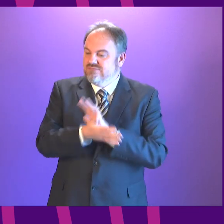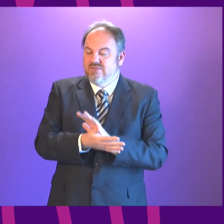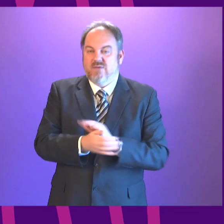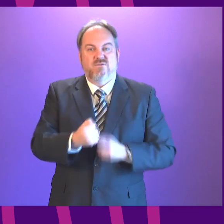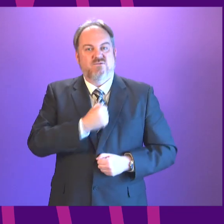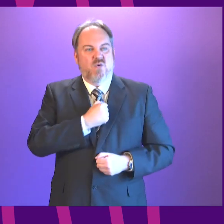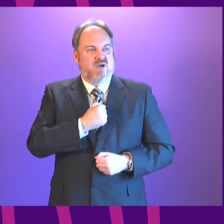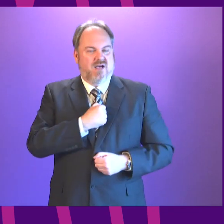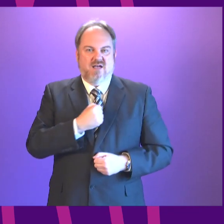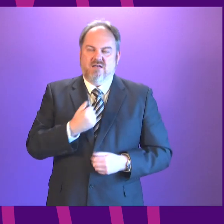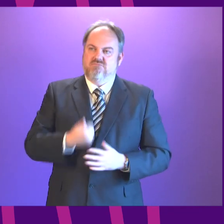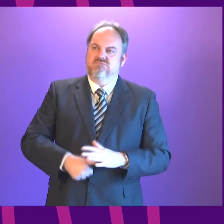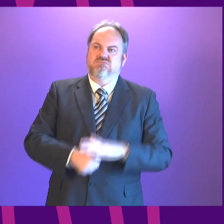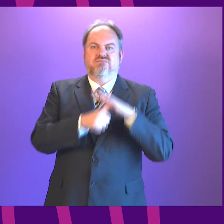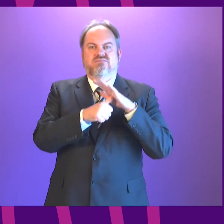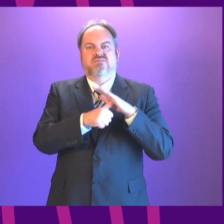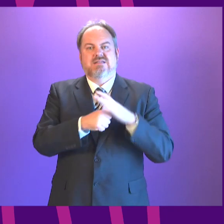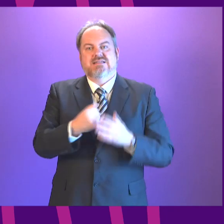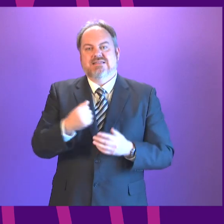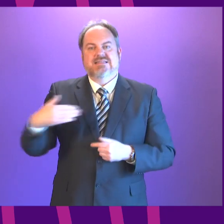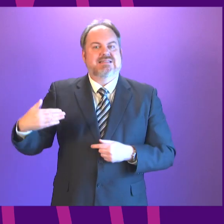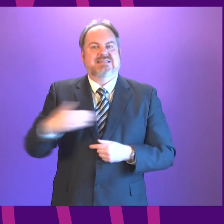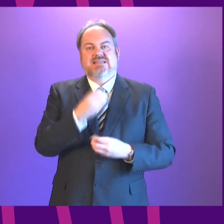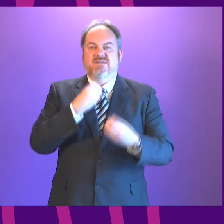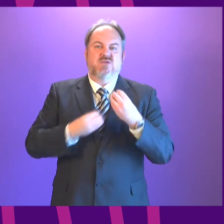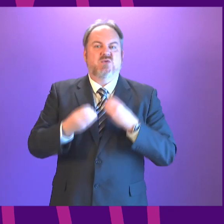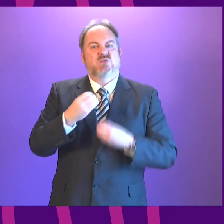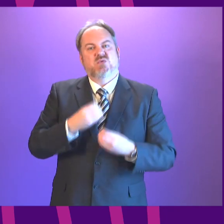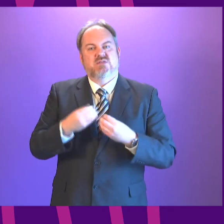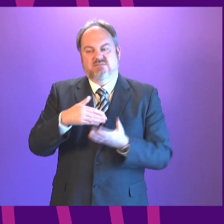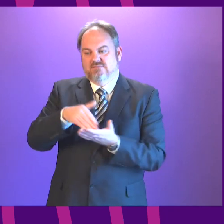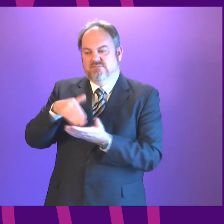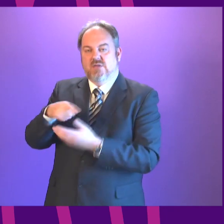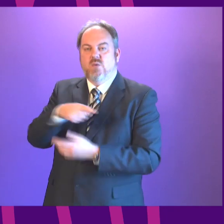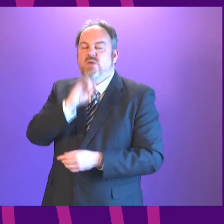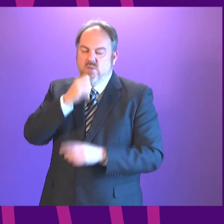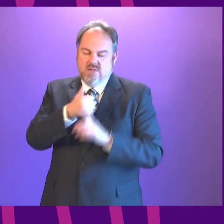world-class seafood businesses, which need—and will get—our support. We are liaising with